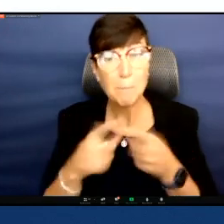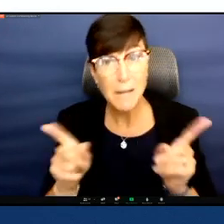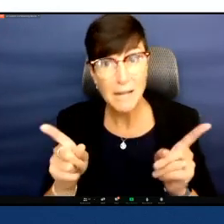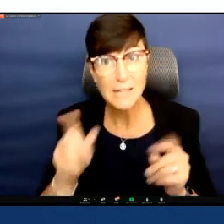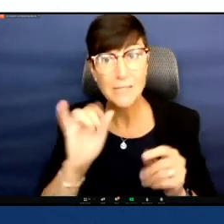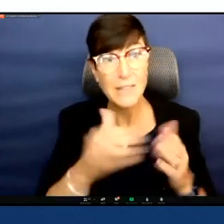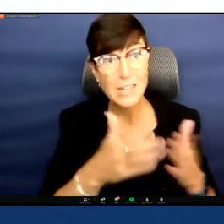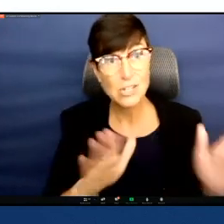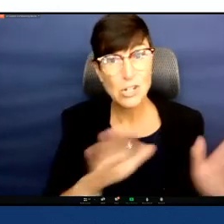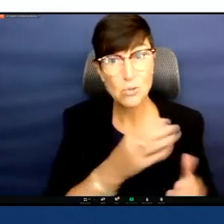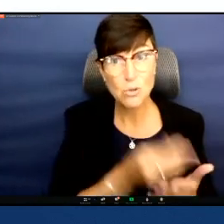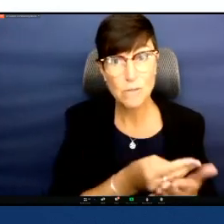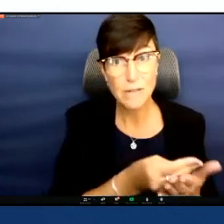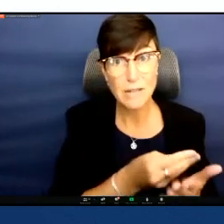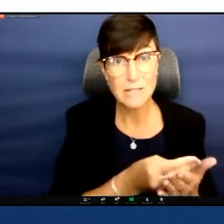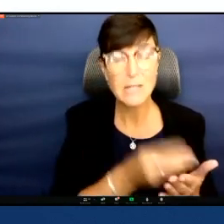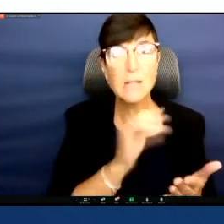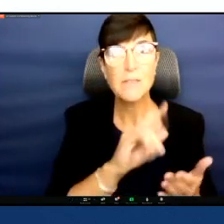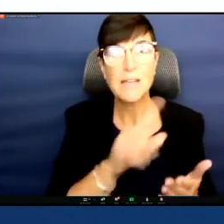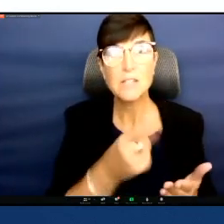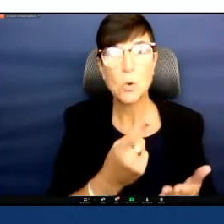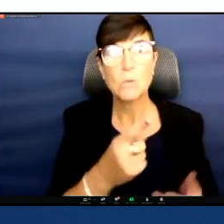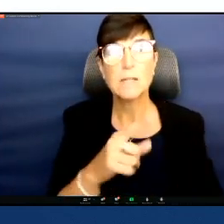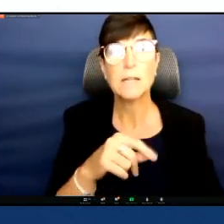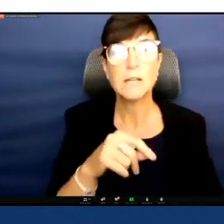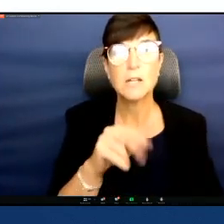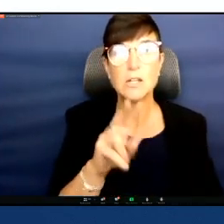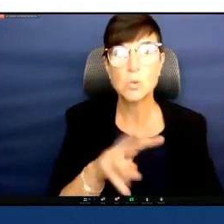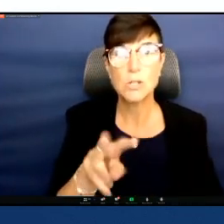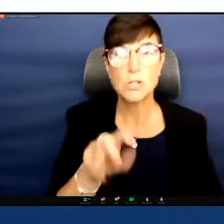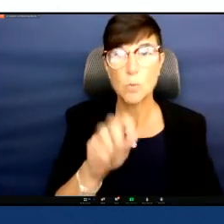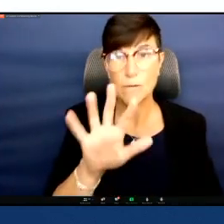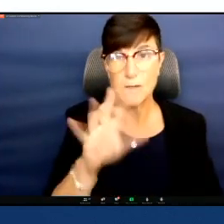22.5 million in land use, development